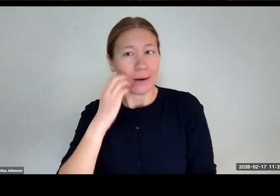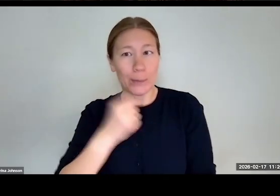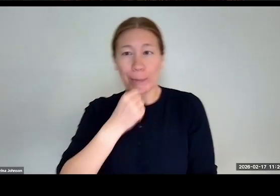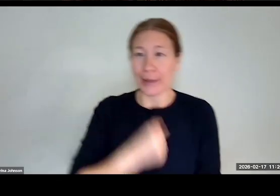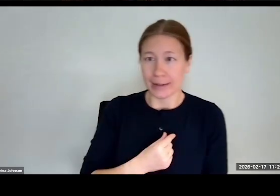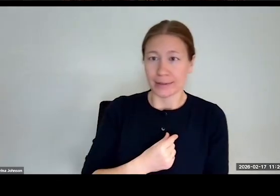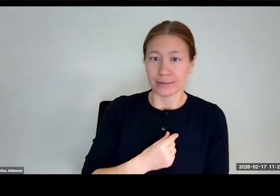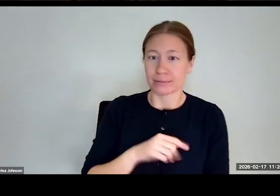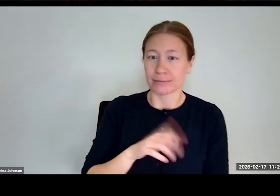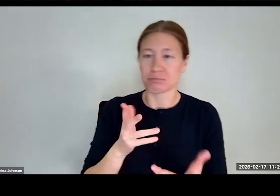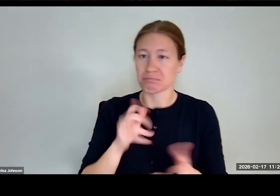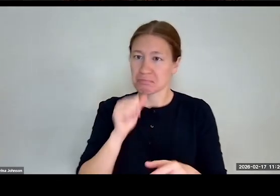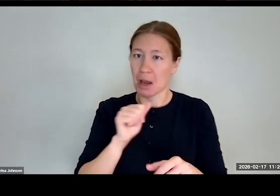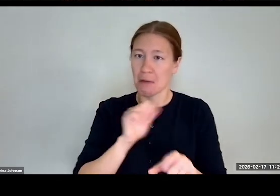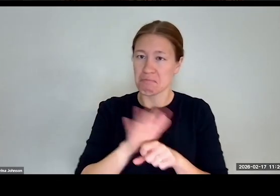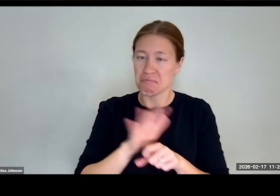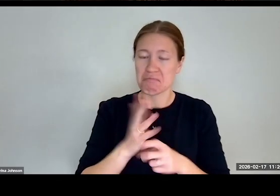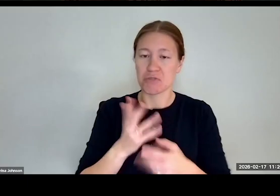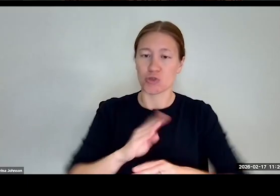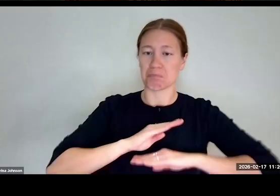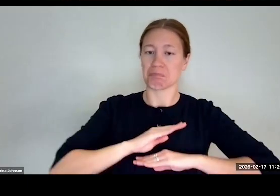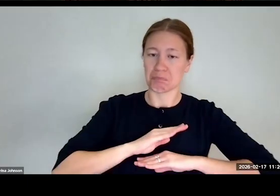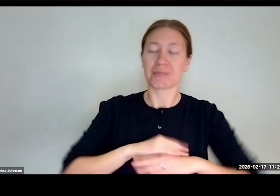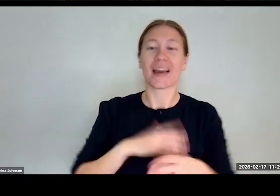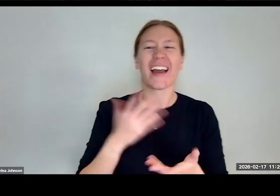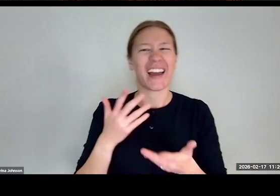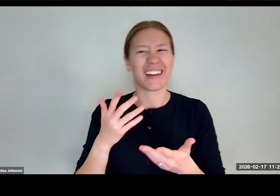and choosing fonts that have few artistic embellishments.